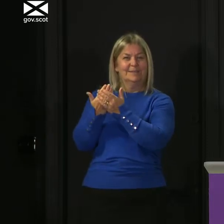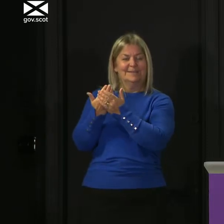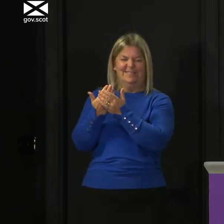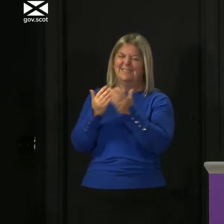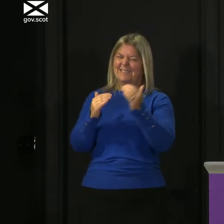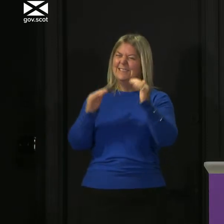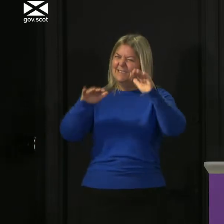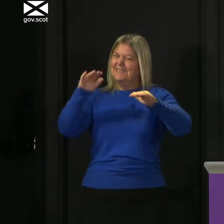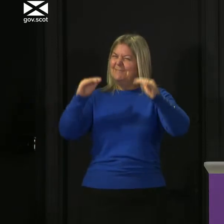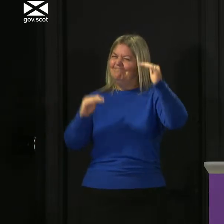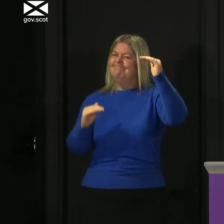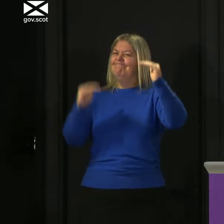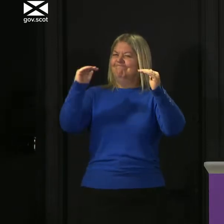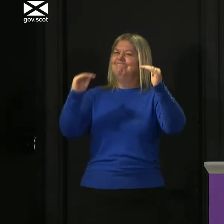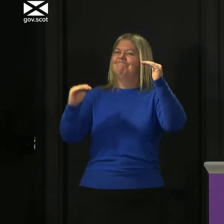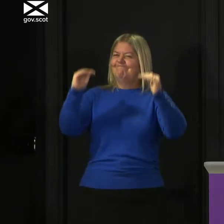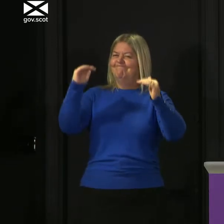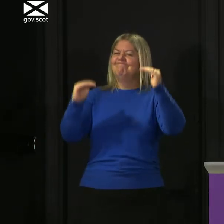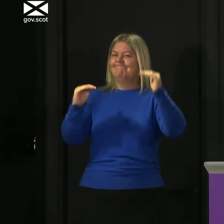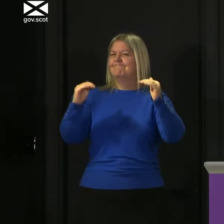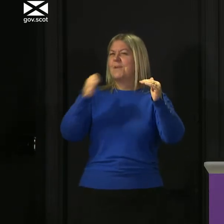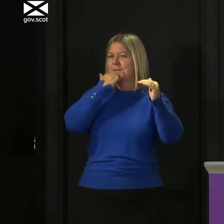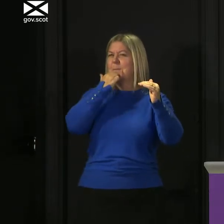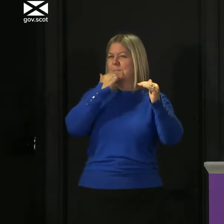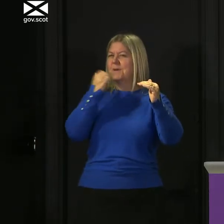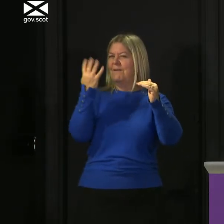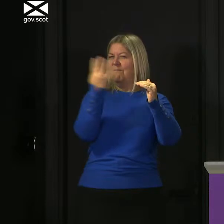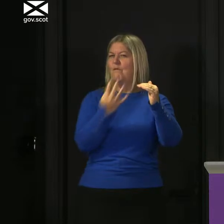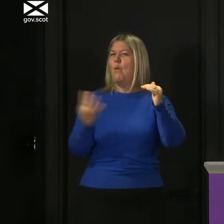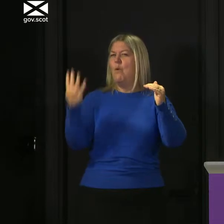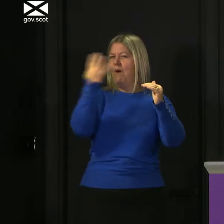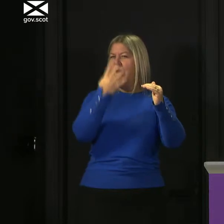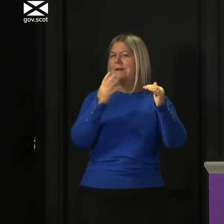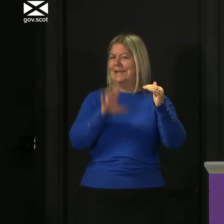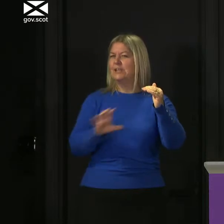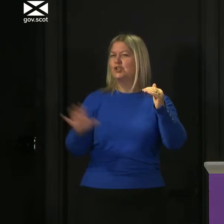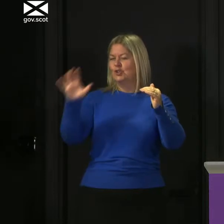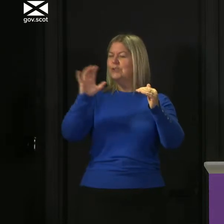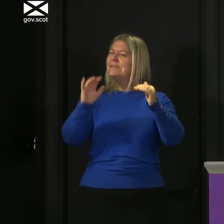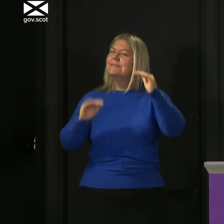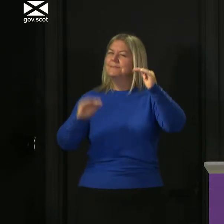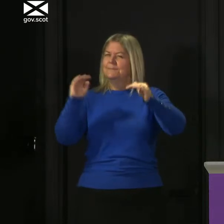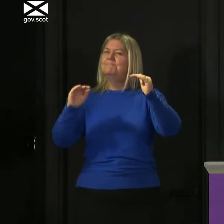It looks as if the figures between the four nations are much more explicable and credible,